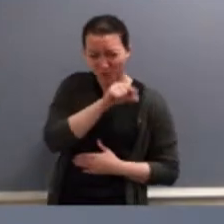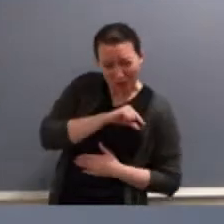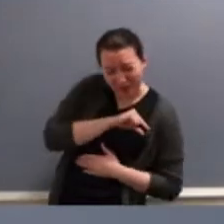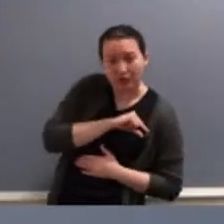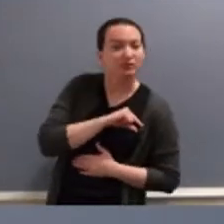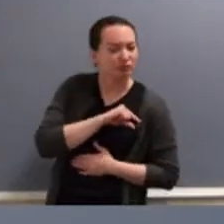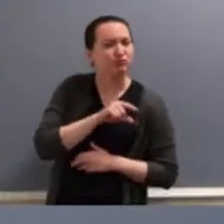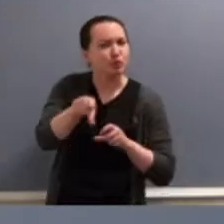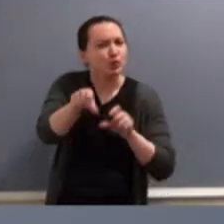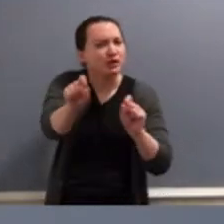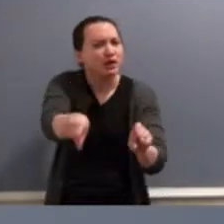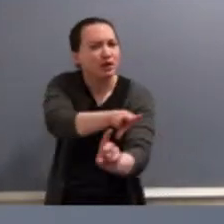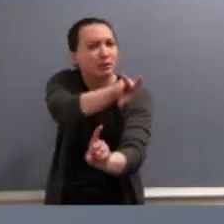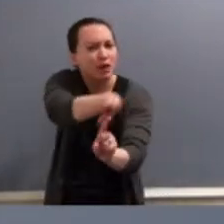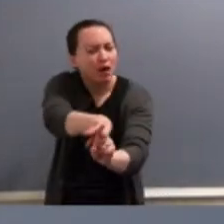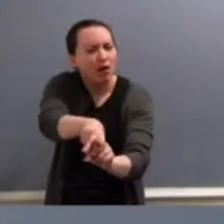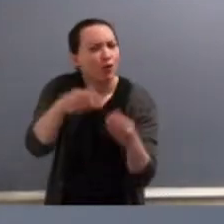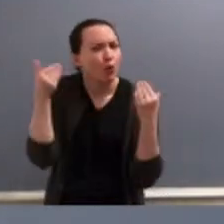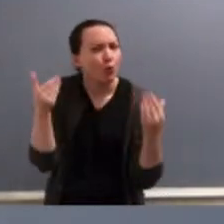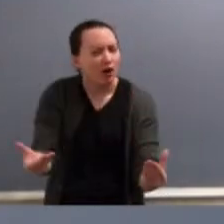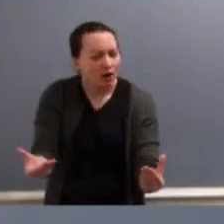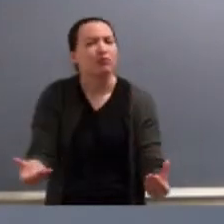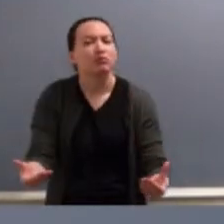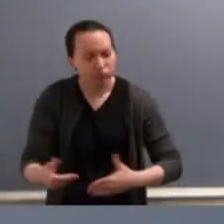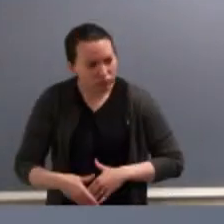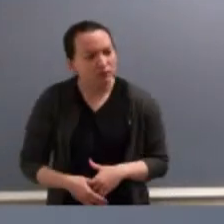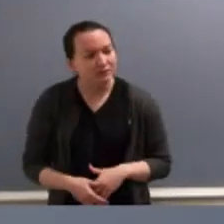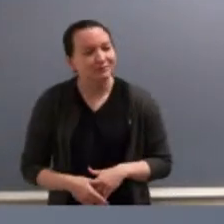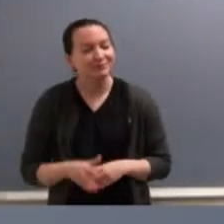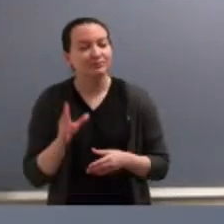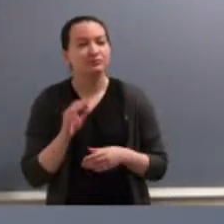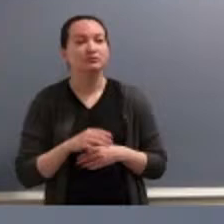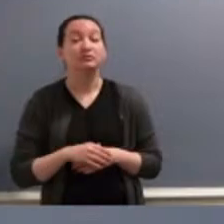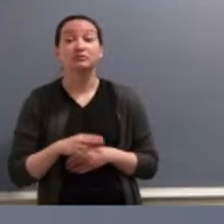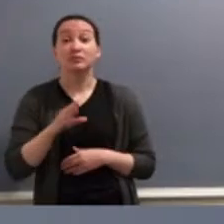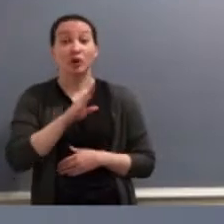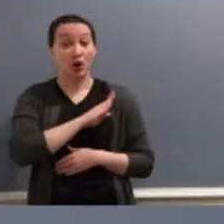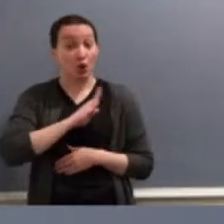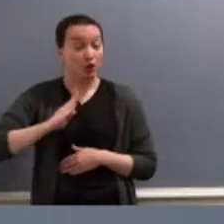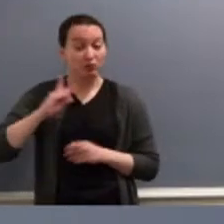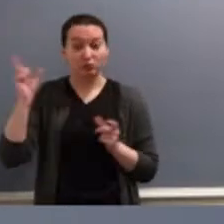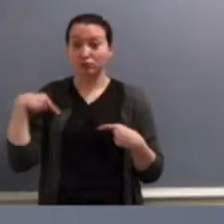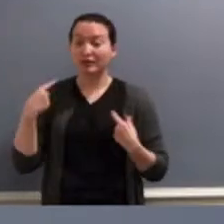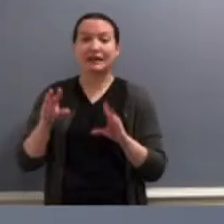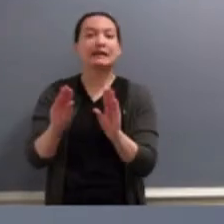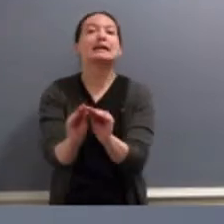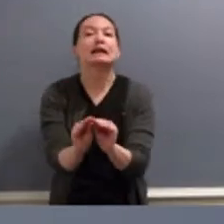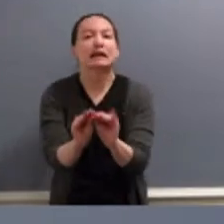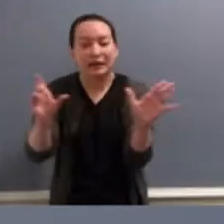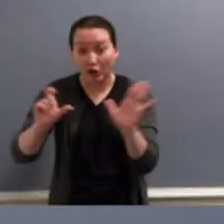big enough to apply and participate because the Board has been very clear that we want